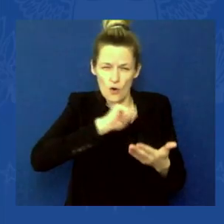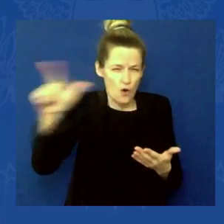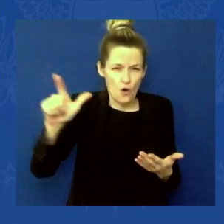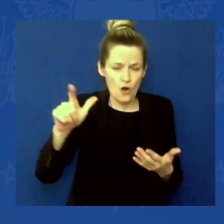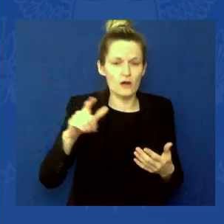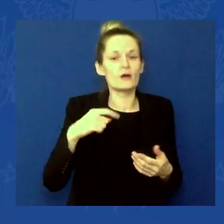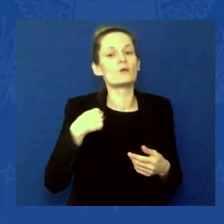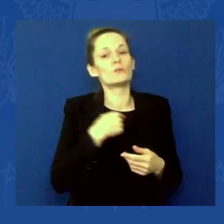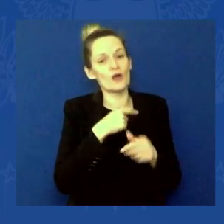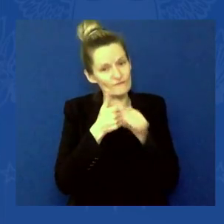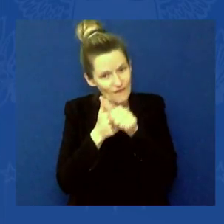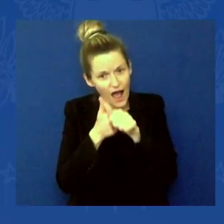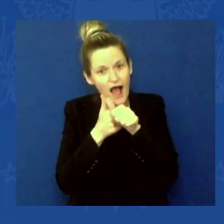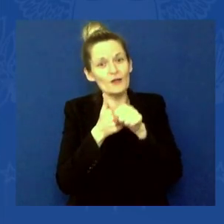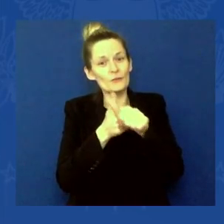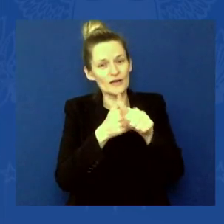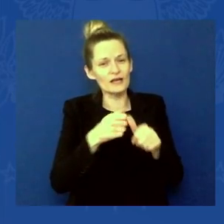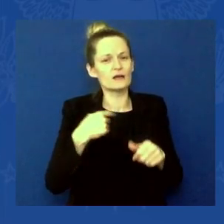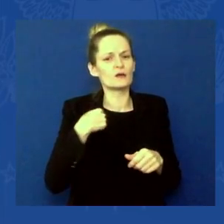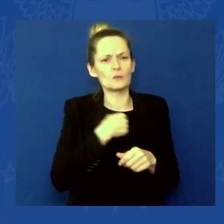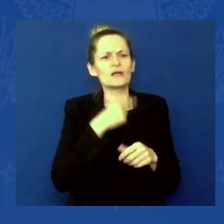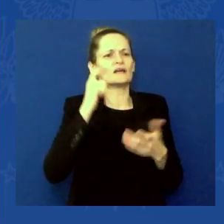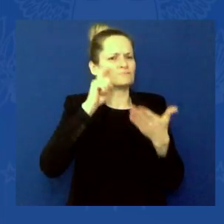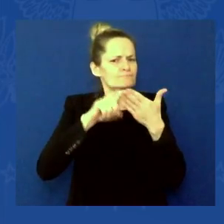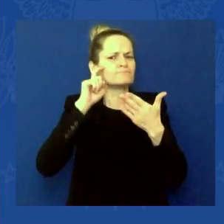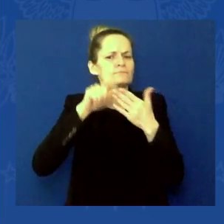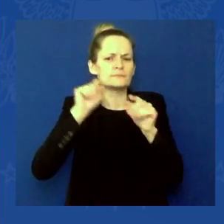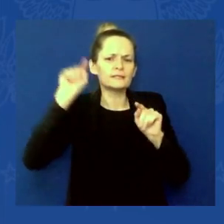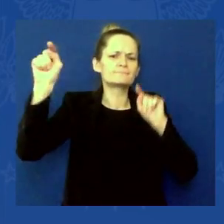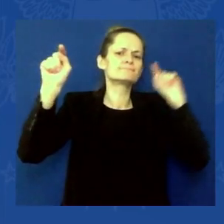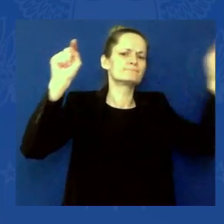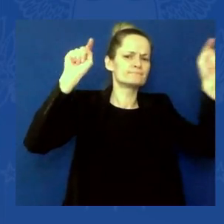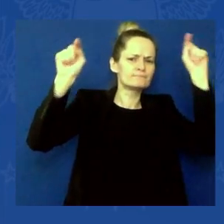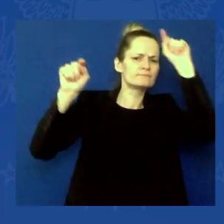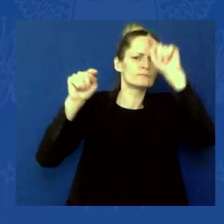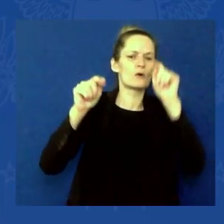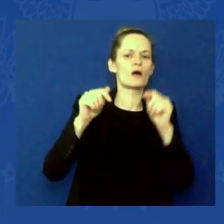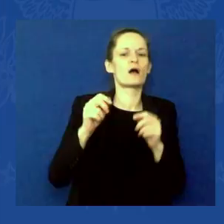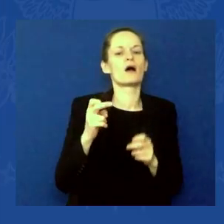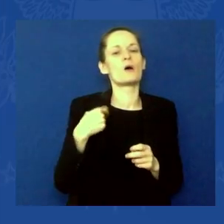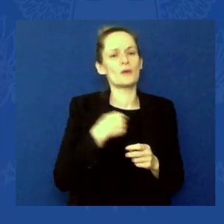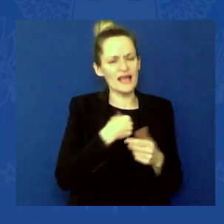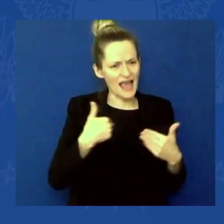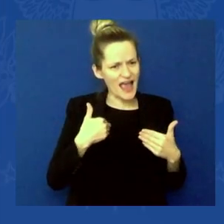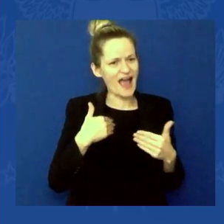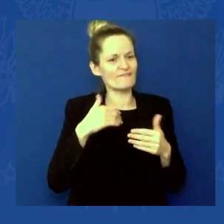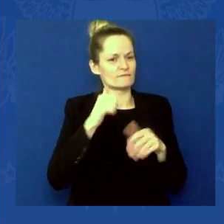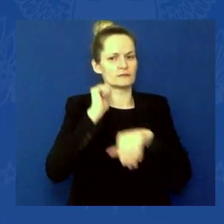without permanent basing American forces there. So, I -- I think when this is over,